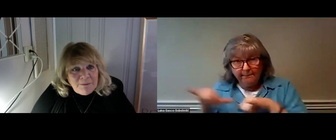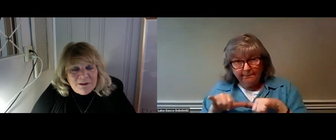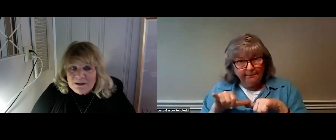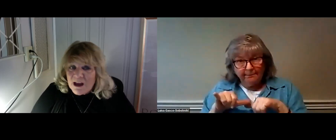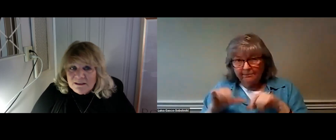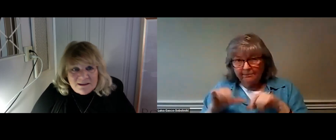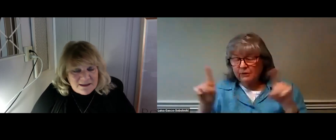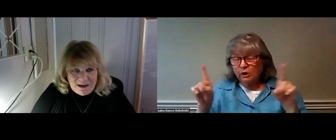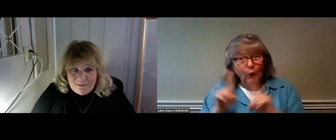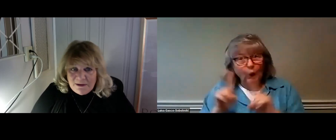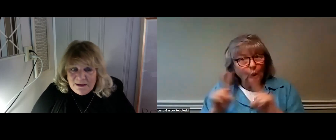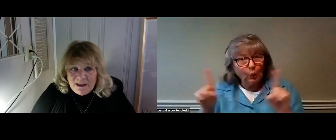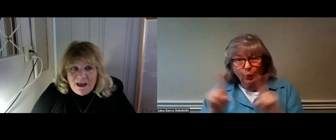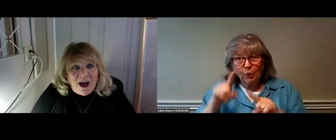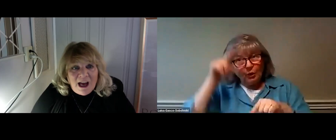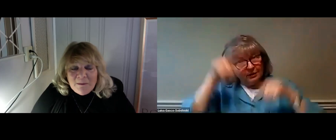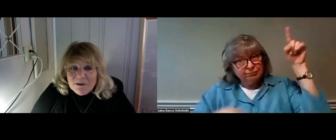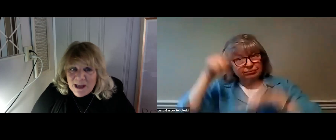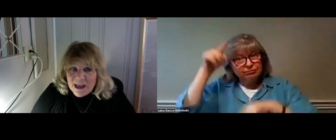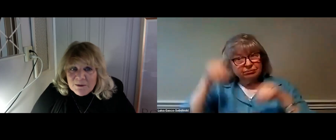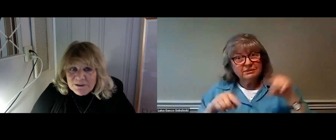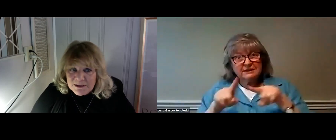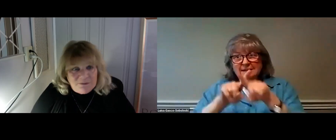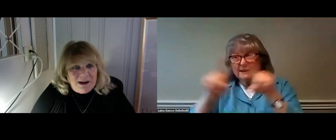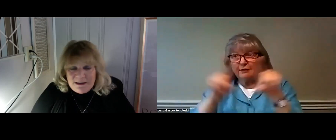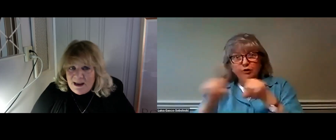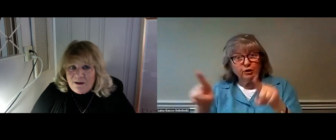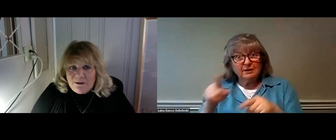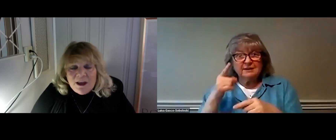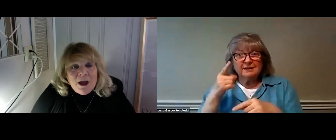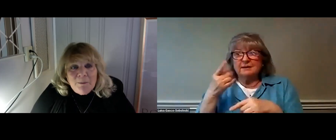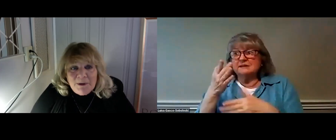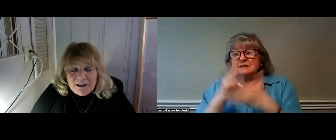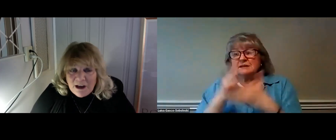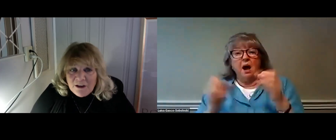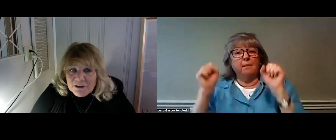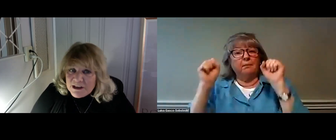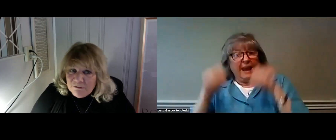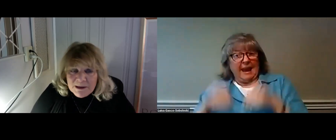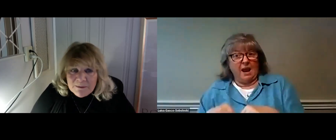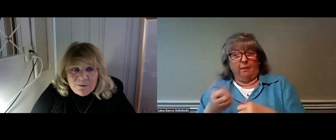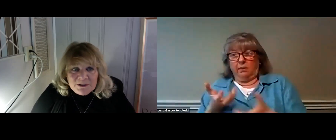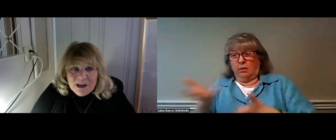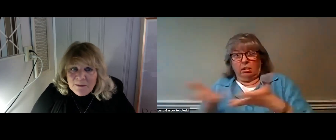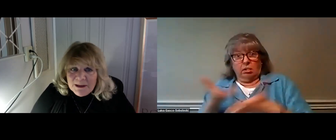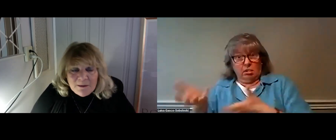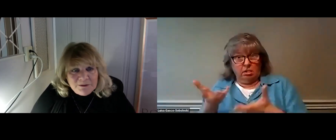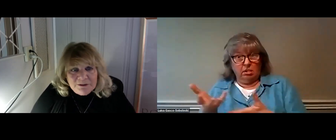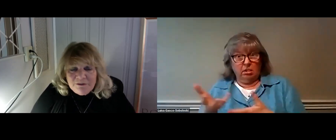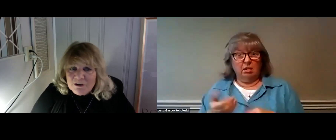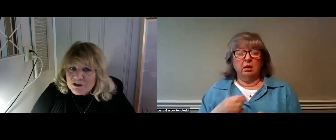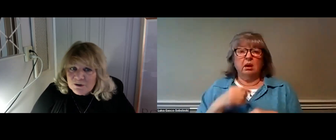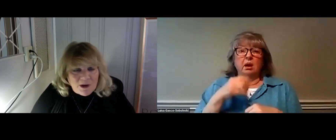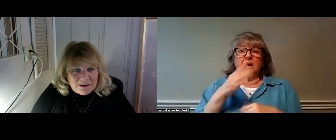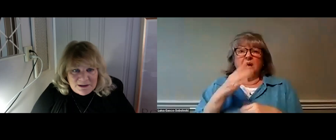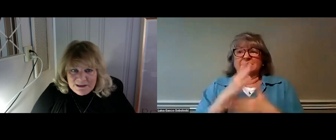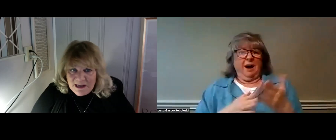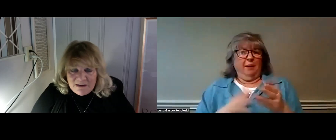are not the same. I'm okay with this right now but other deaf people would not be able to function well in this kind of